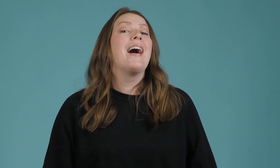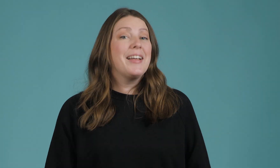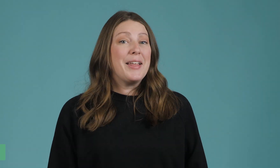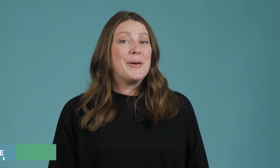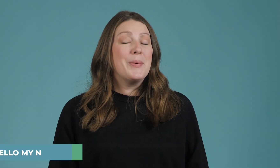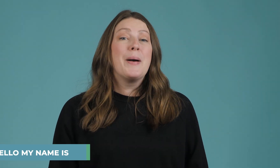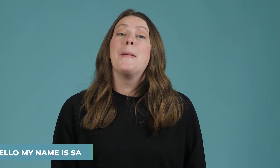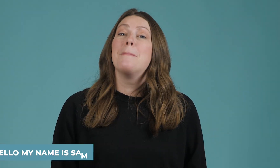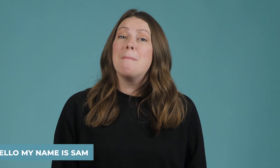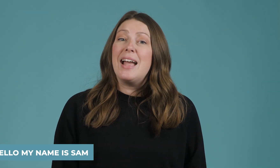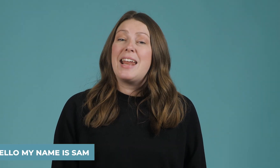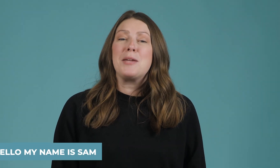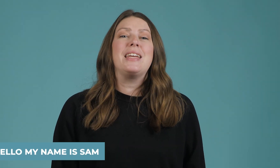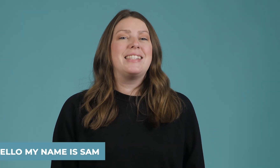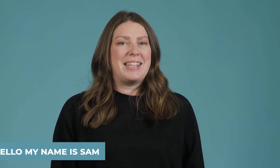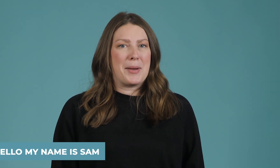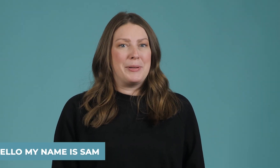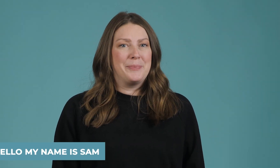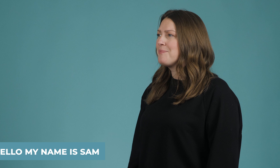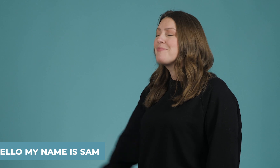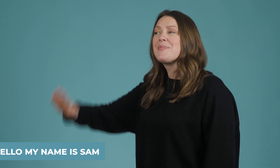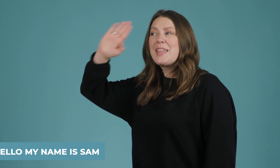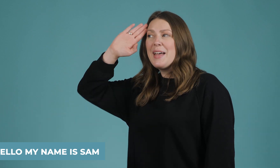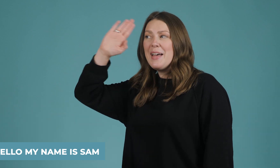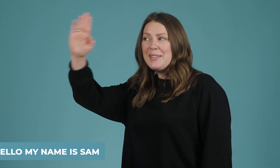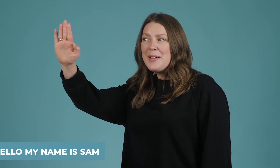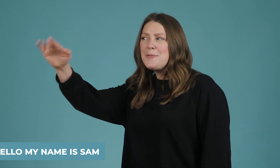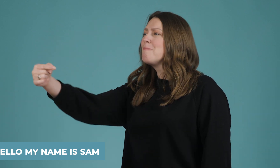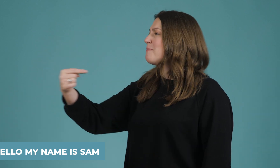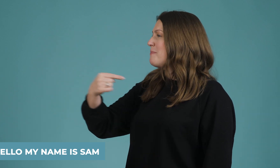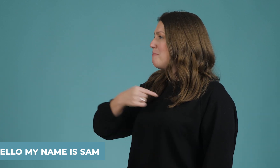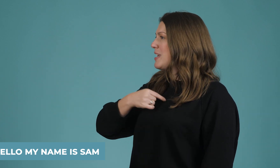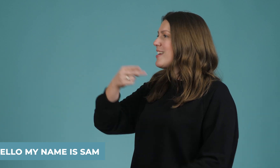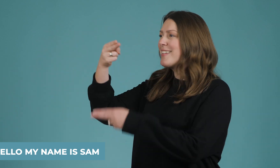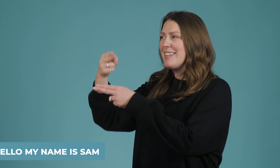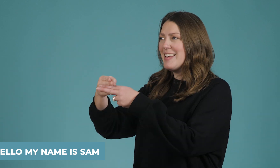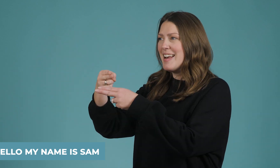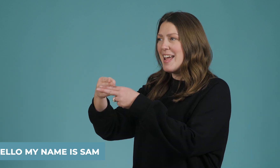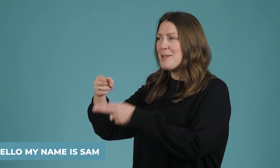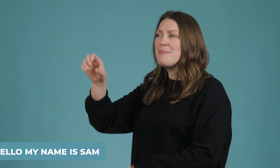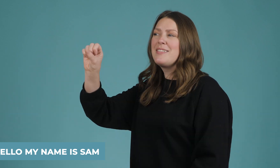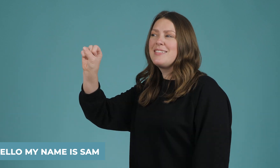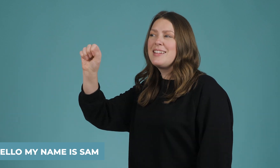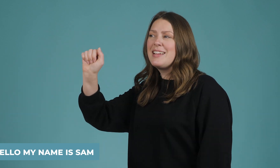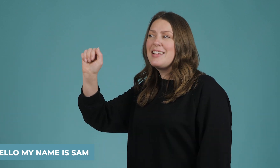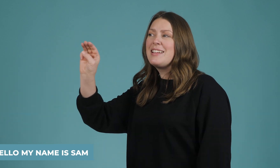Hello. My name is Sam. Hello. Me. Name.